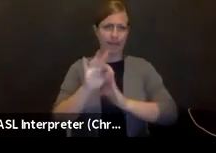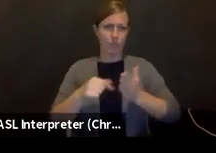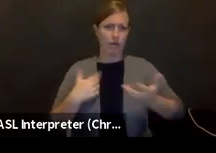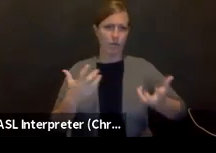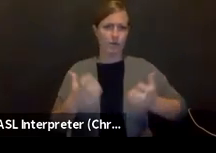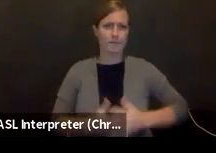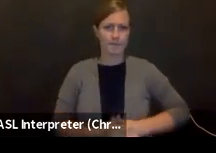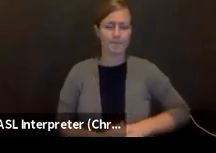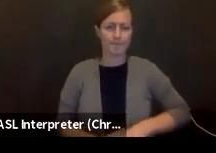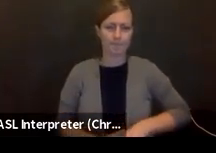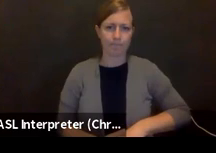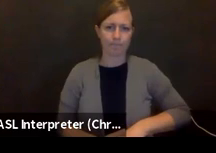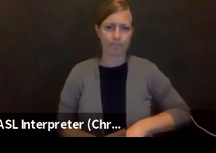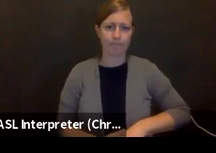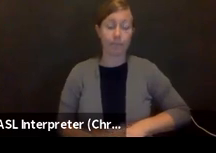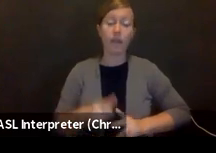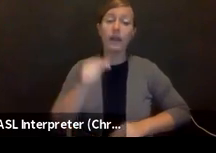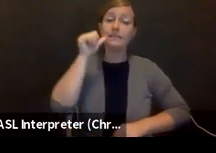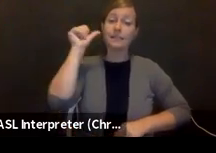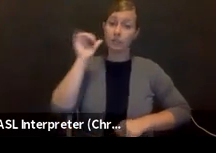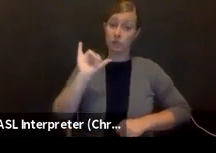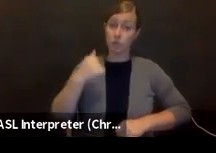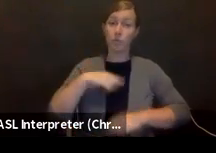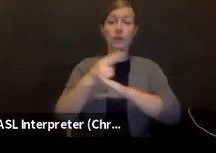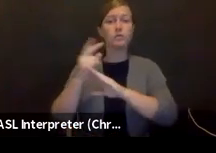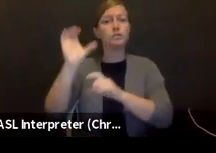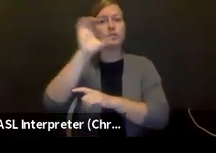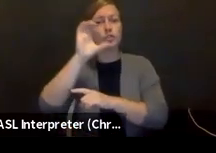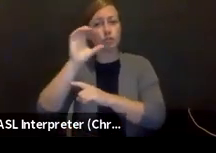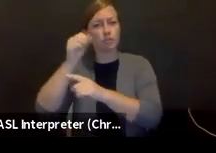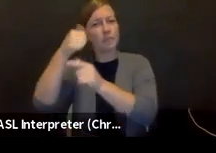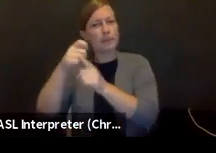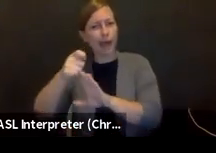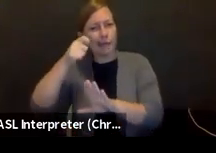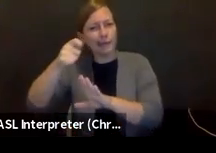ESD 189 - Amy Colburn: So yesterday. ESD 189 - Amy Colburn: We also talked about using the search bar up here. So, just since we were just talking about kind of filtering.